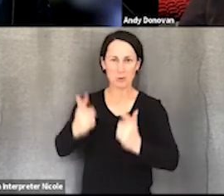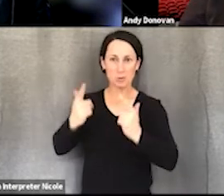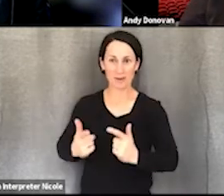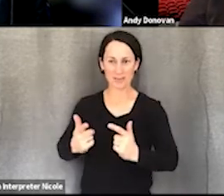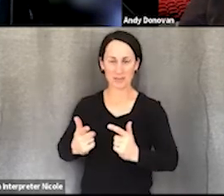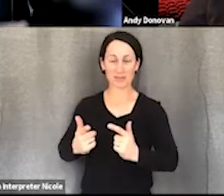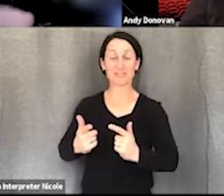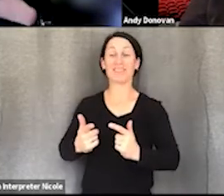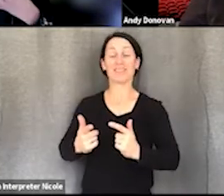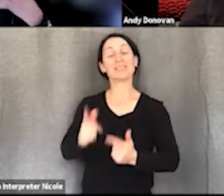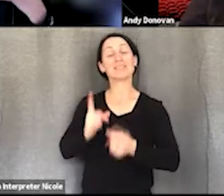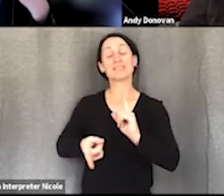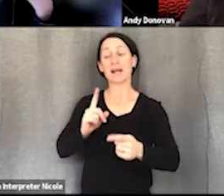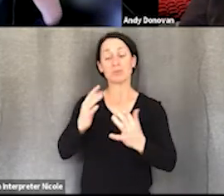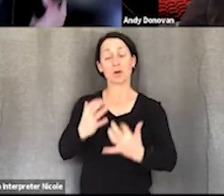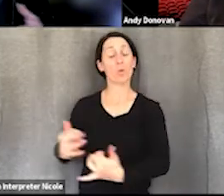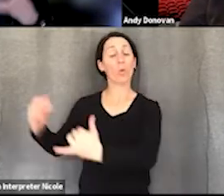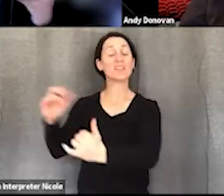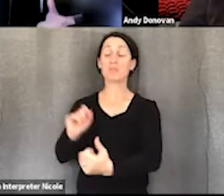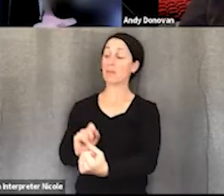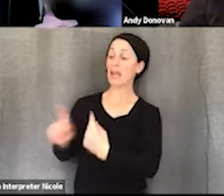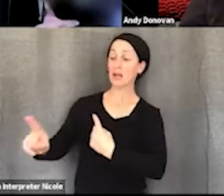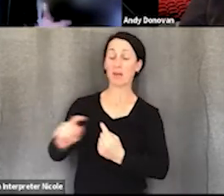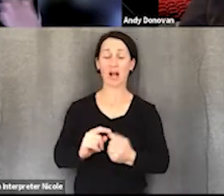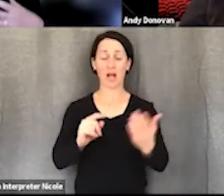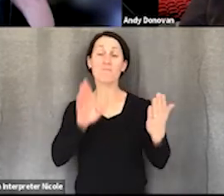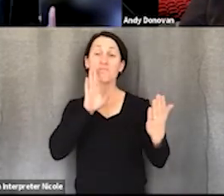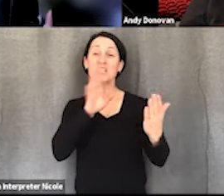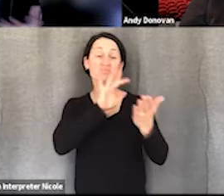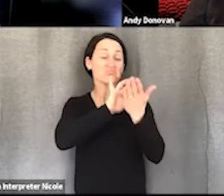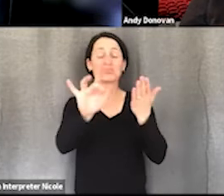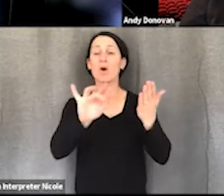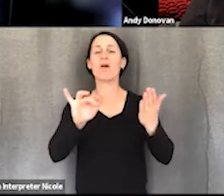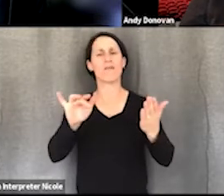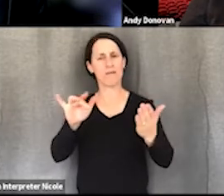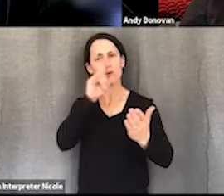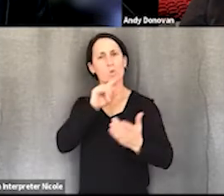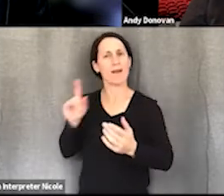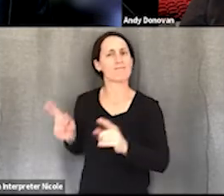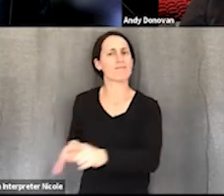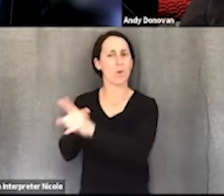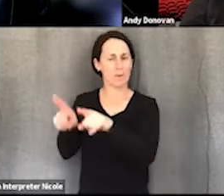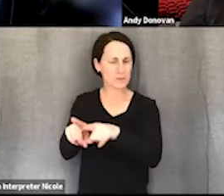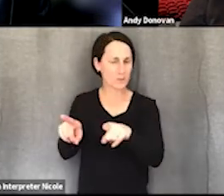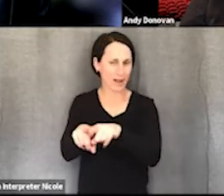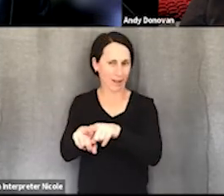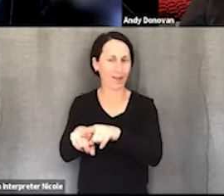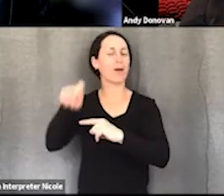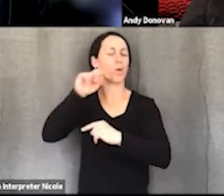could miss things in their inbox. Even following it up can't do it too much harm in that case. I would love to